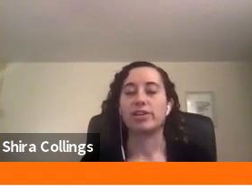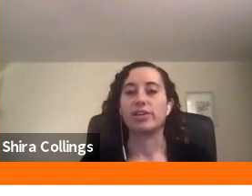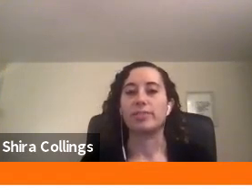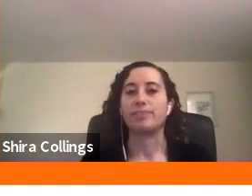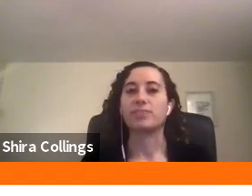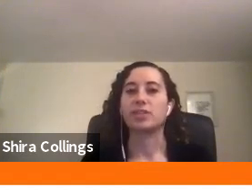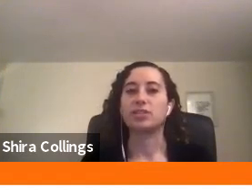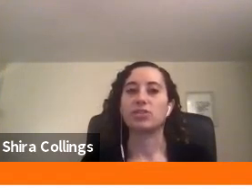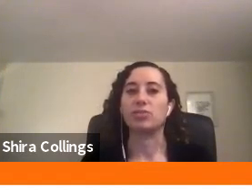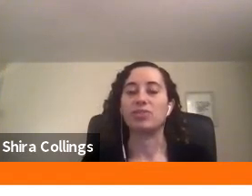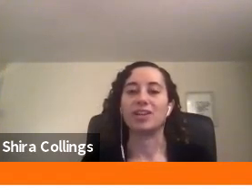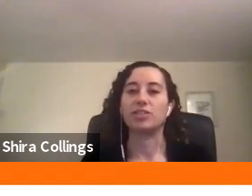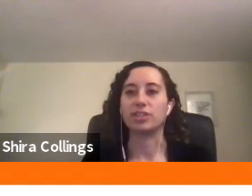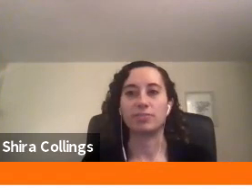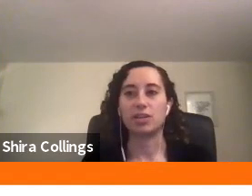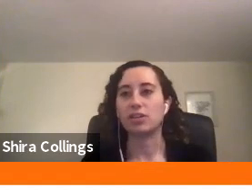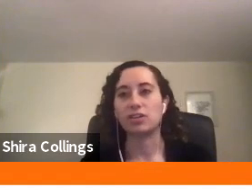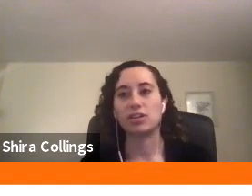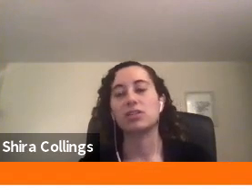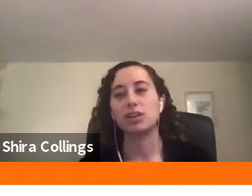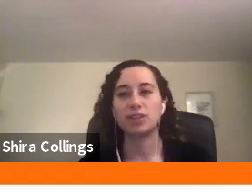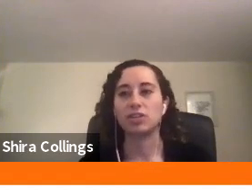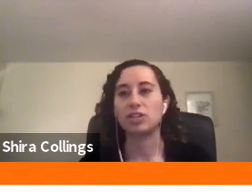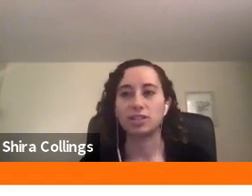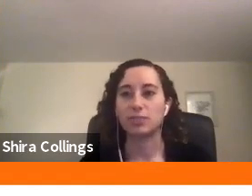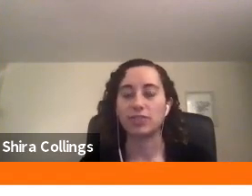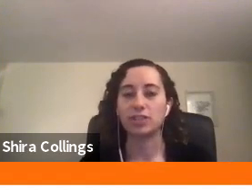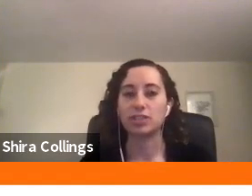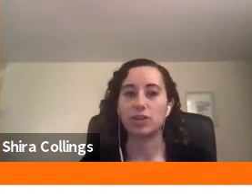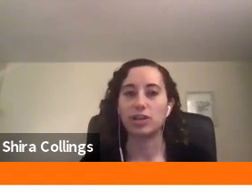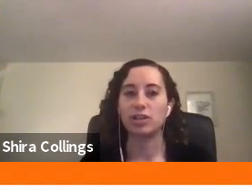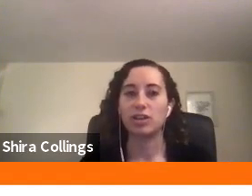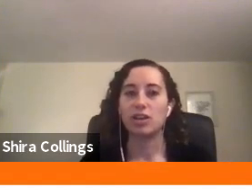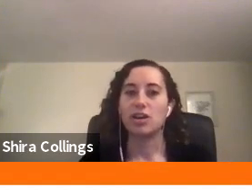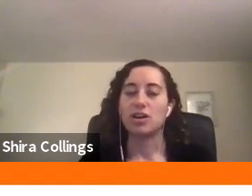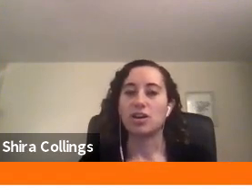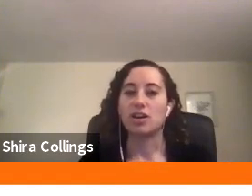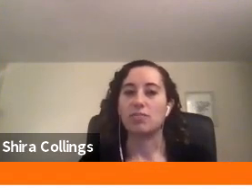trans youth, and we do know those populations are at much higher risk of disordered eating.